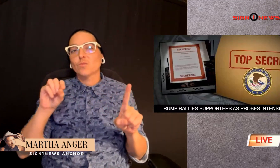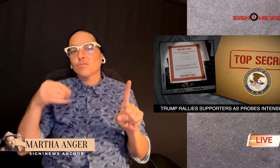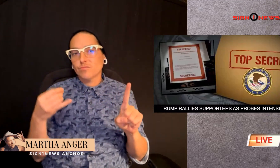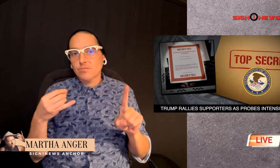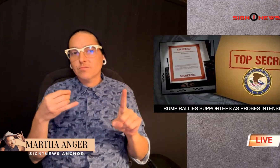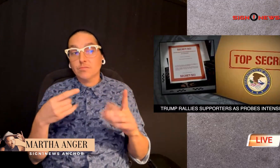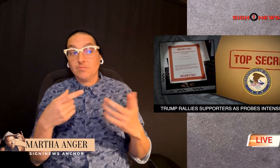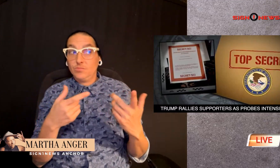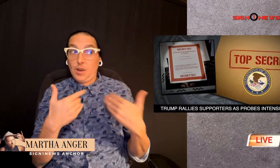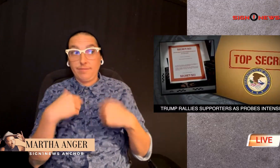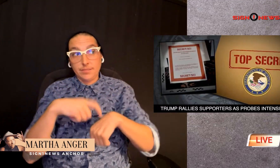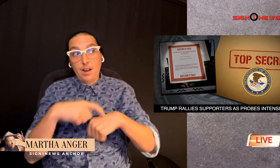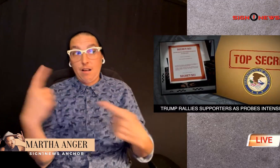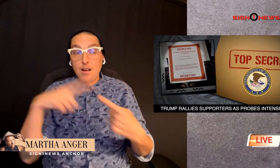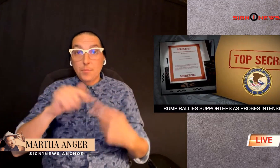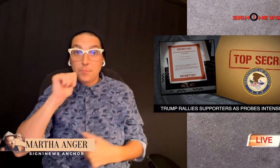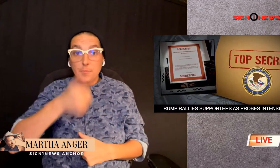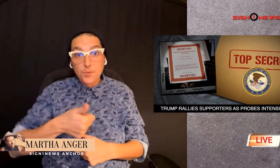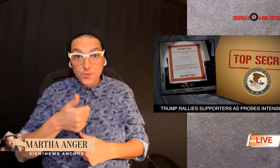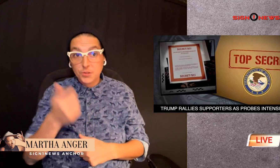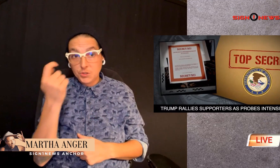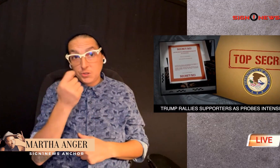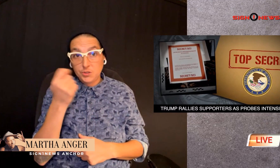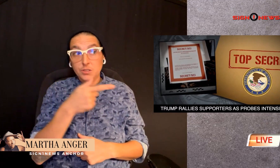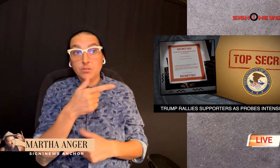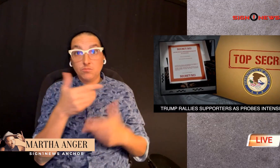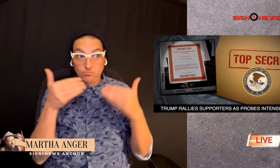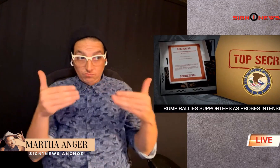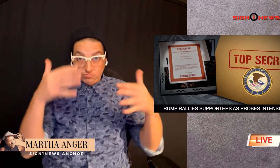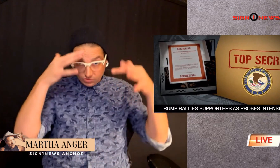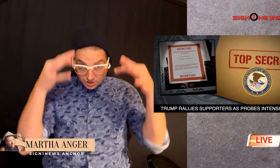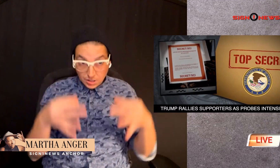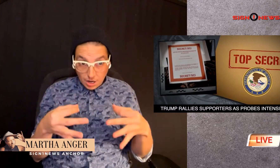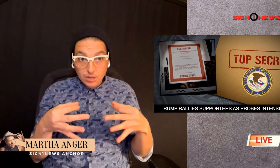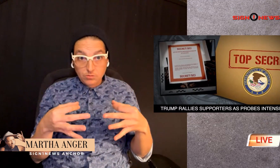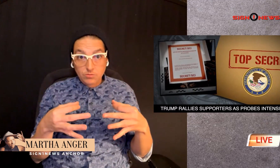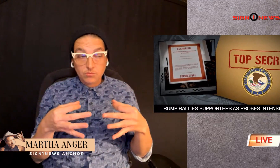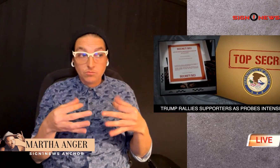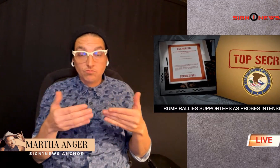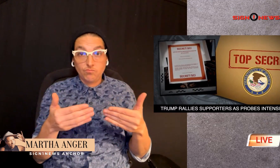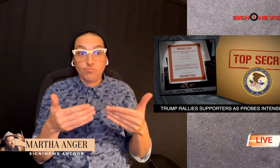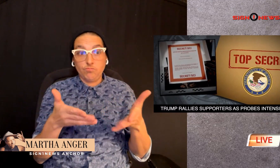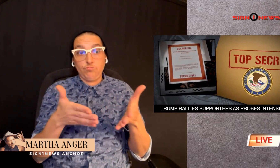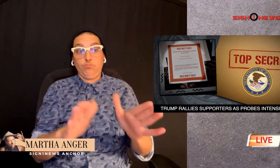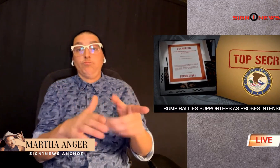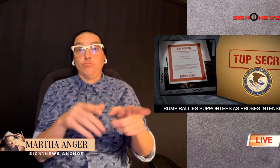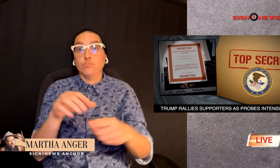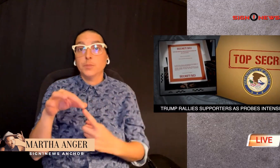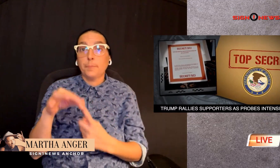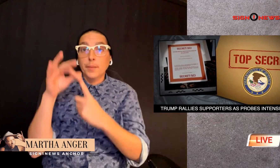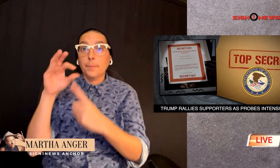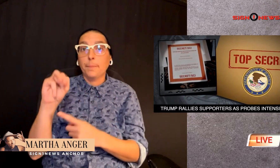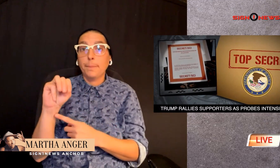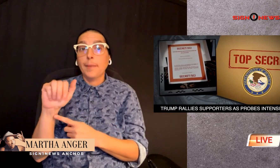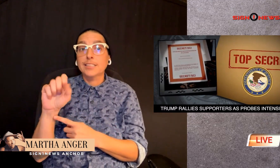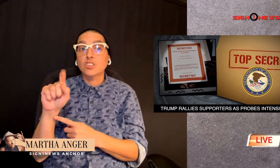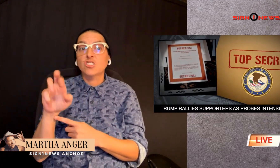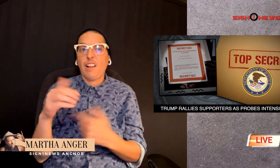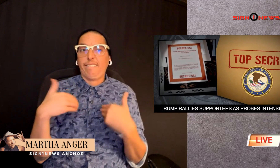it gave the doj until tomorrow Tuesday to weigh in on whether a special master.